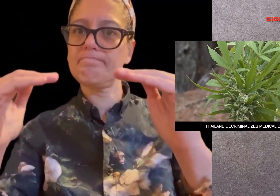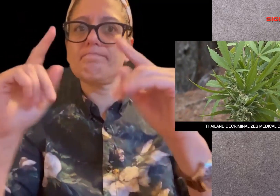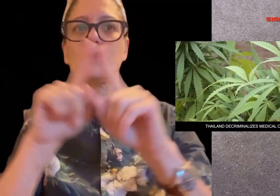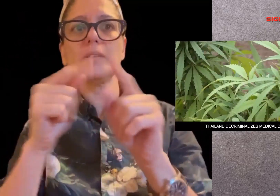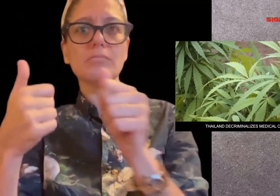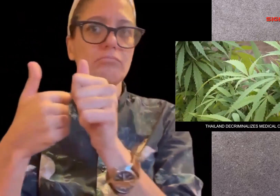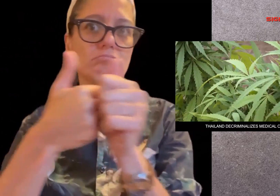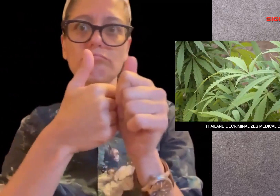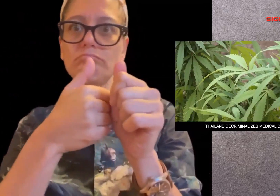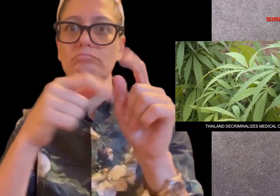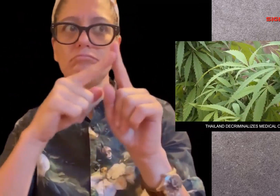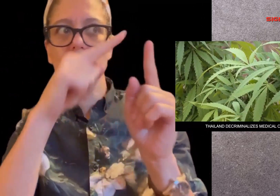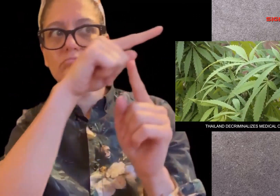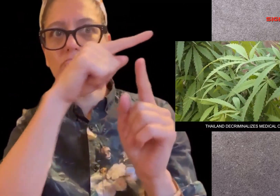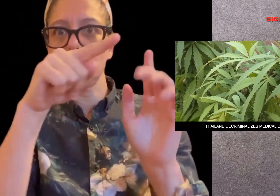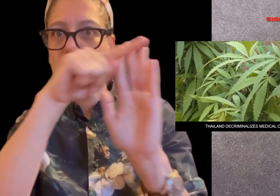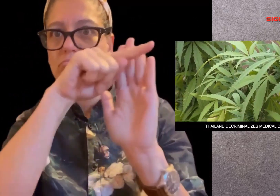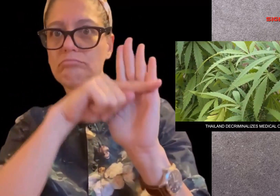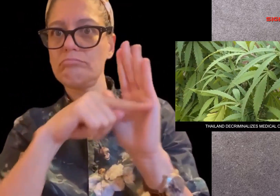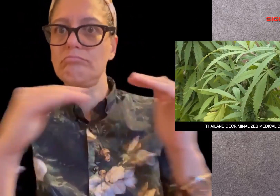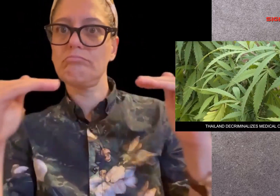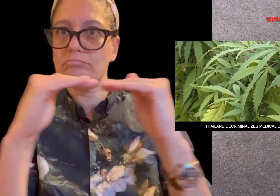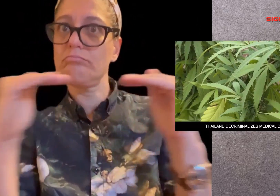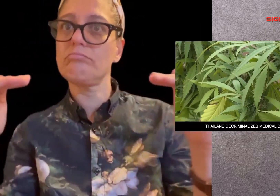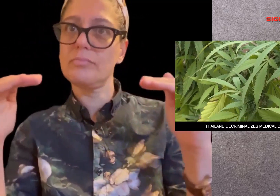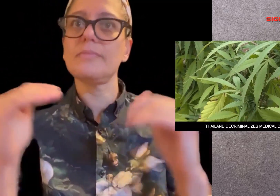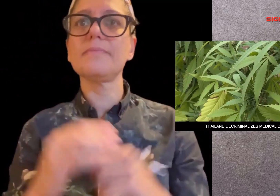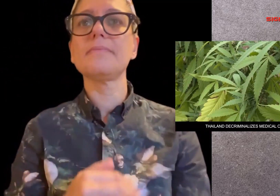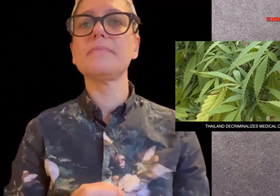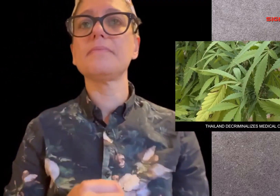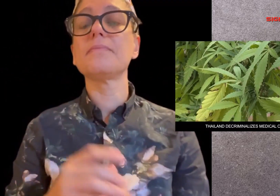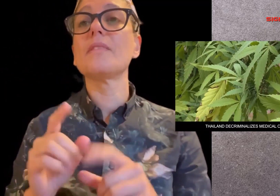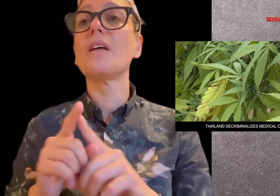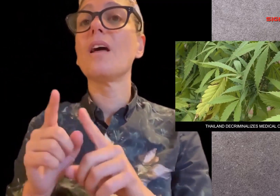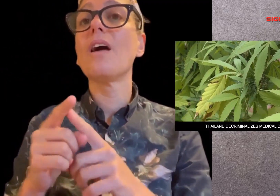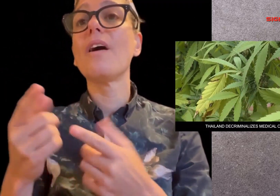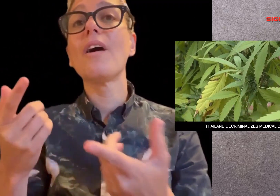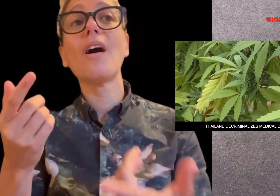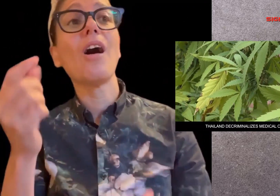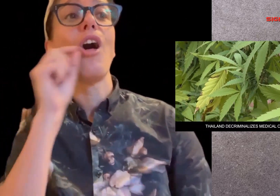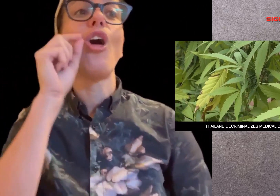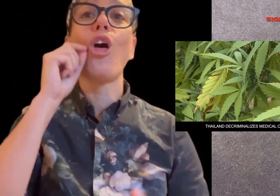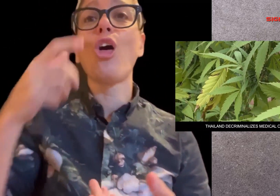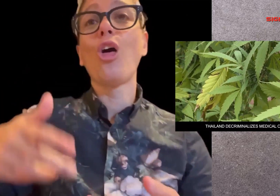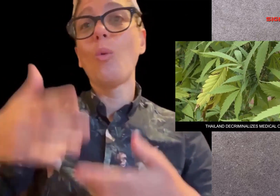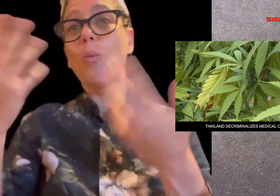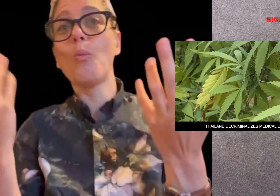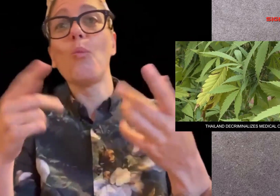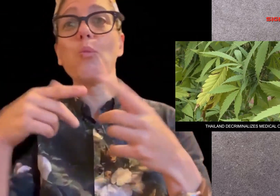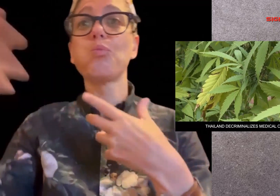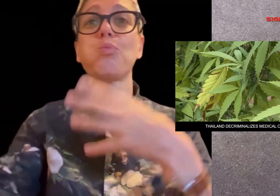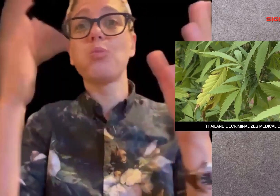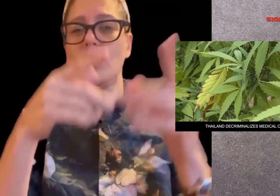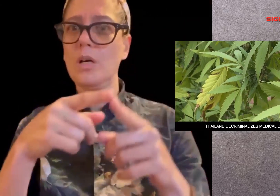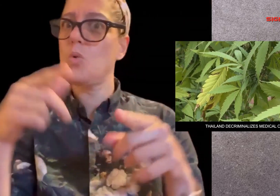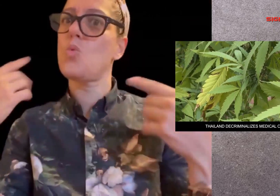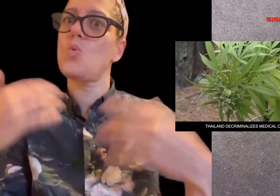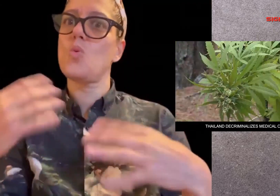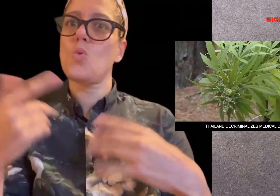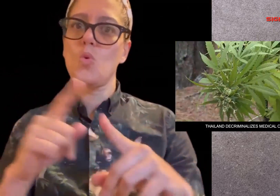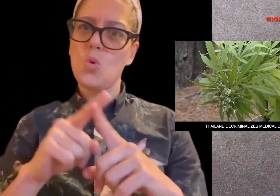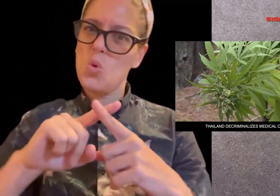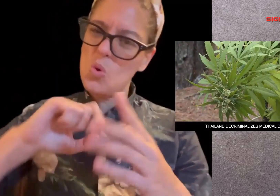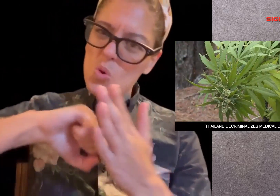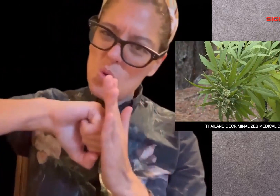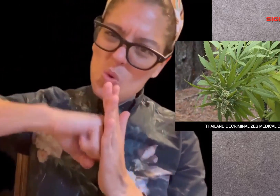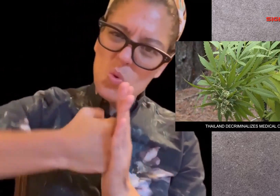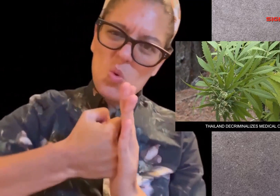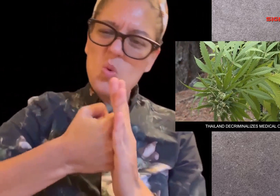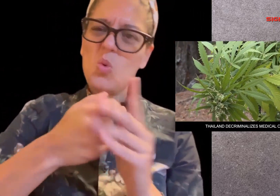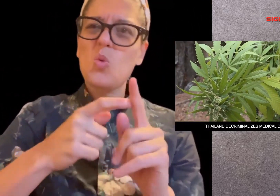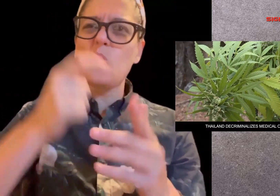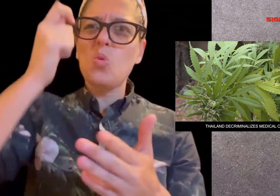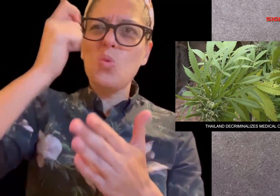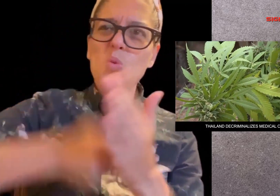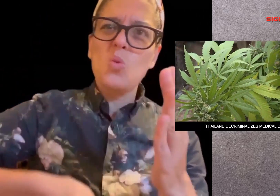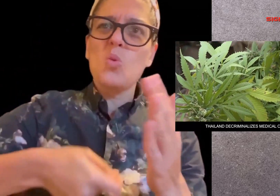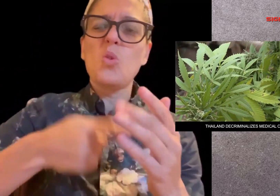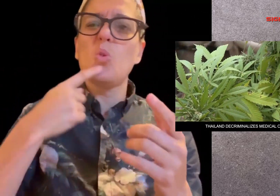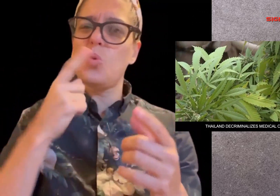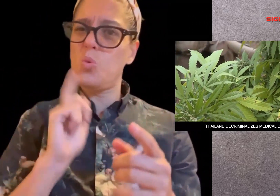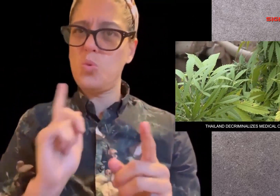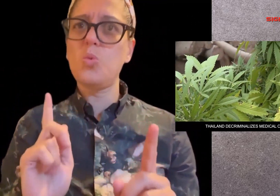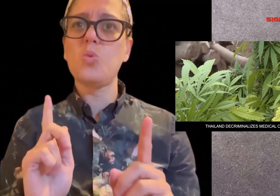below the official threshold but recreational use is still illegal and there are tough penalties